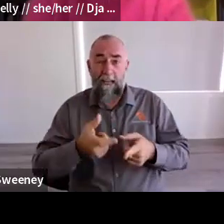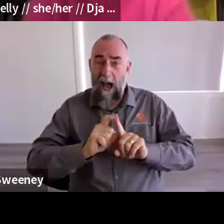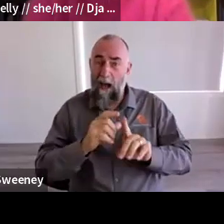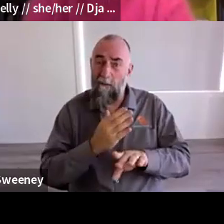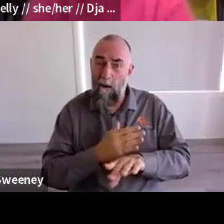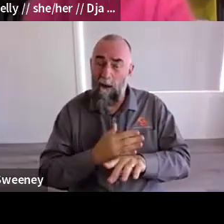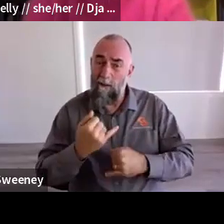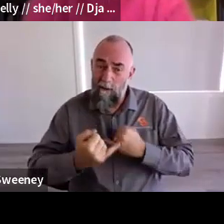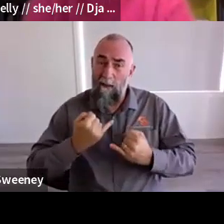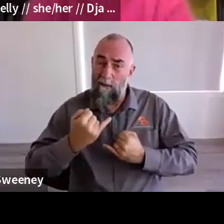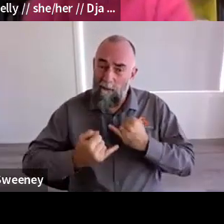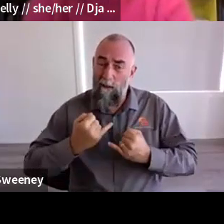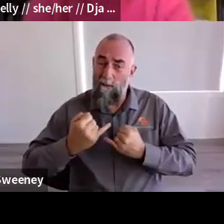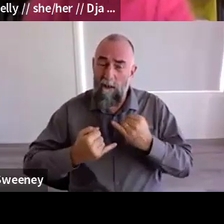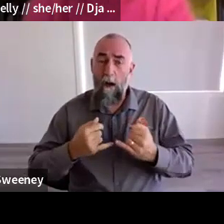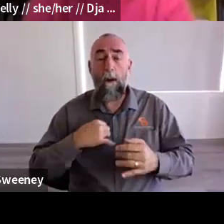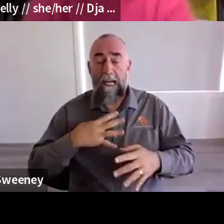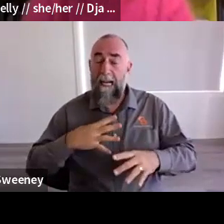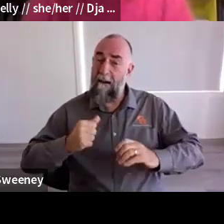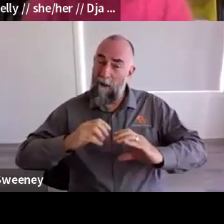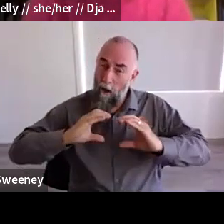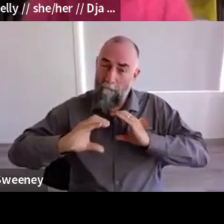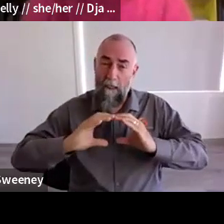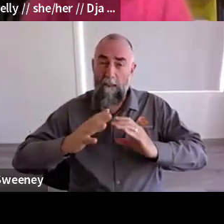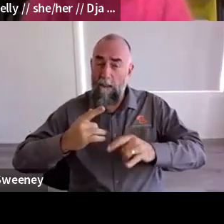producers, or people really already struggling to get by, or showcase